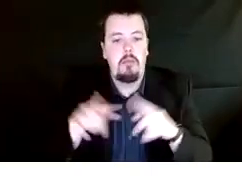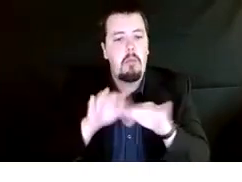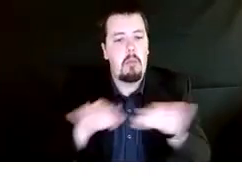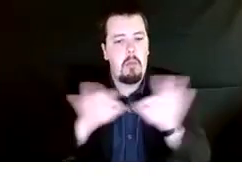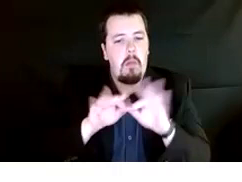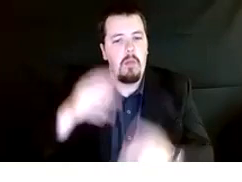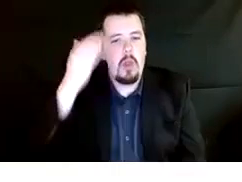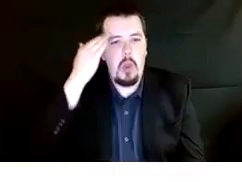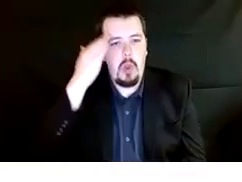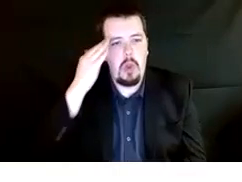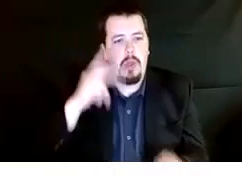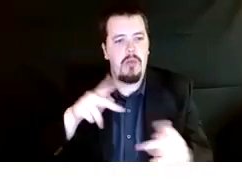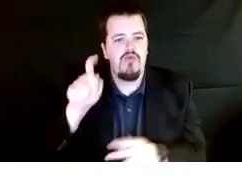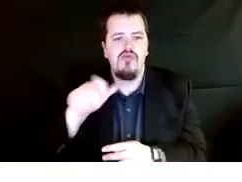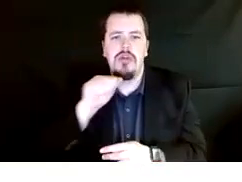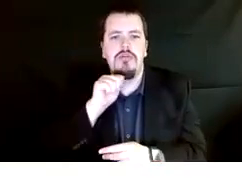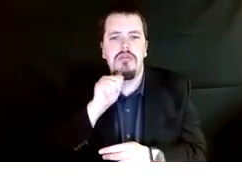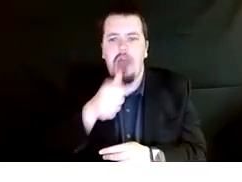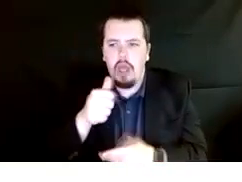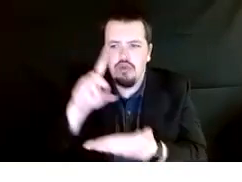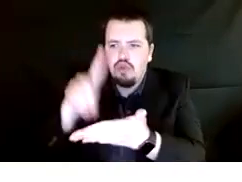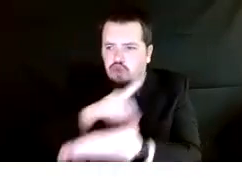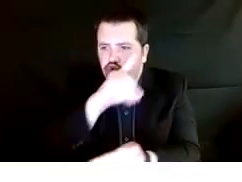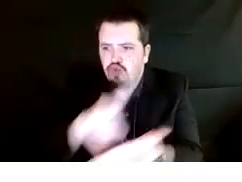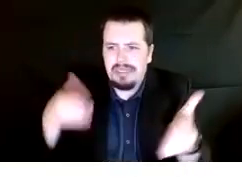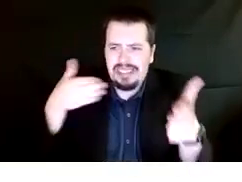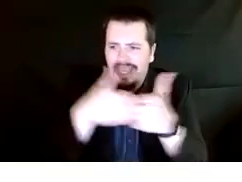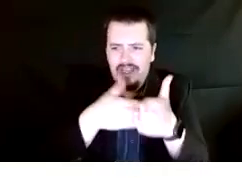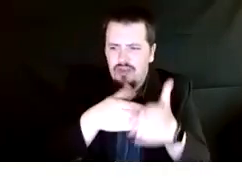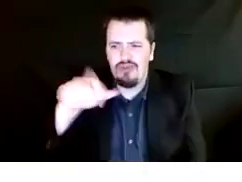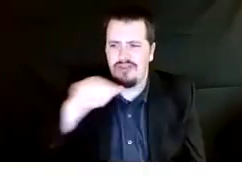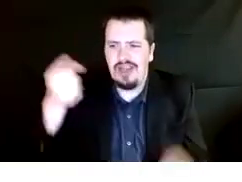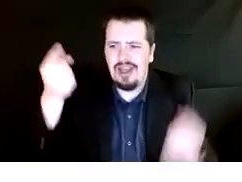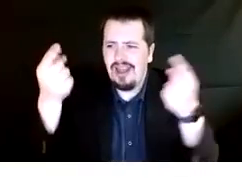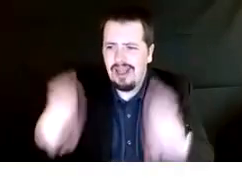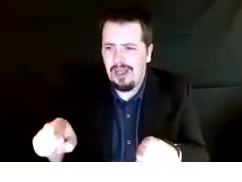people should not be being discriminated against as the issues were being worked through